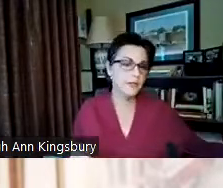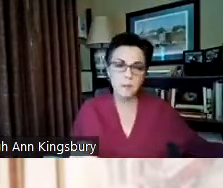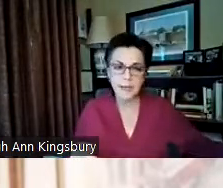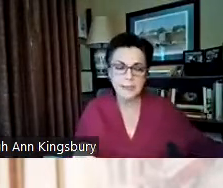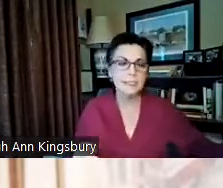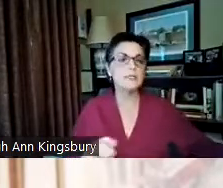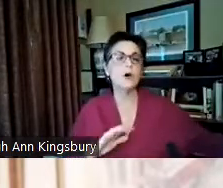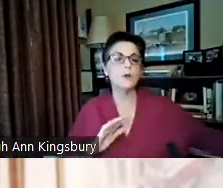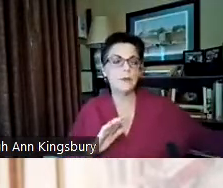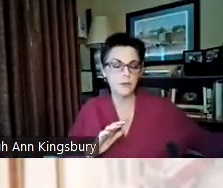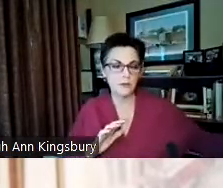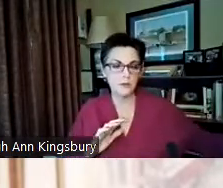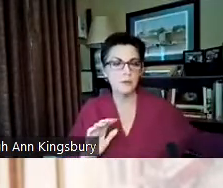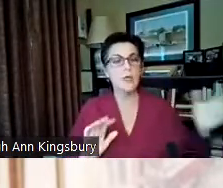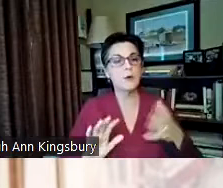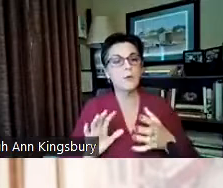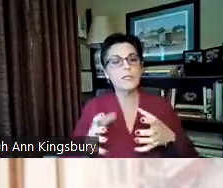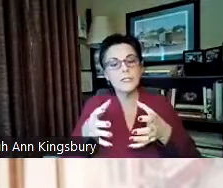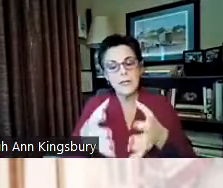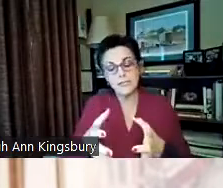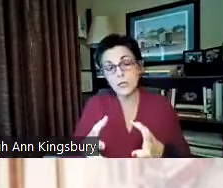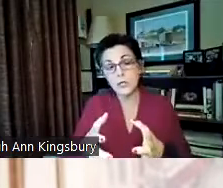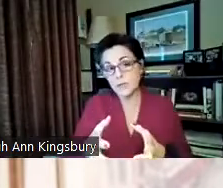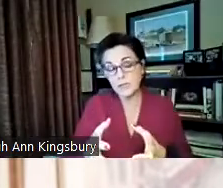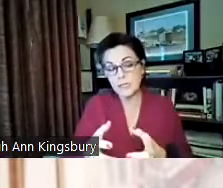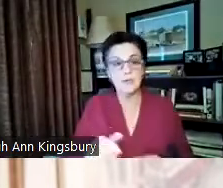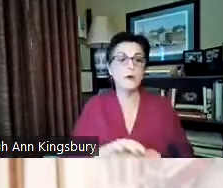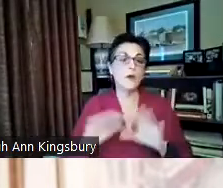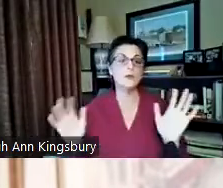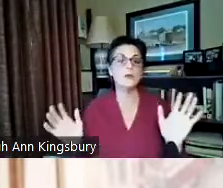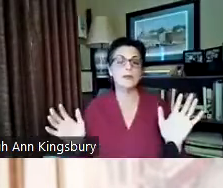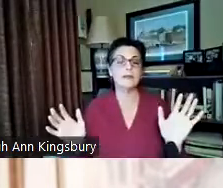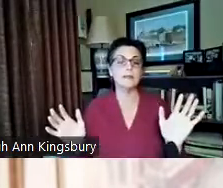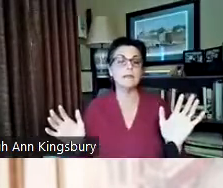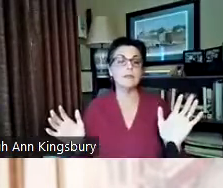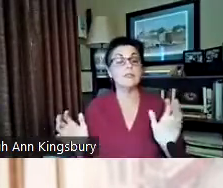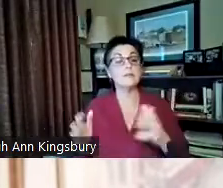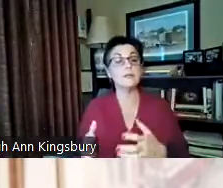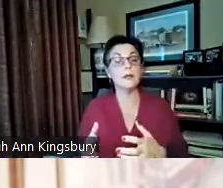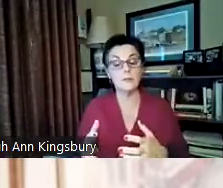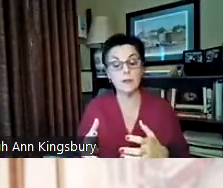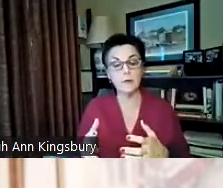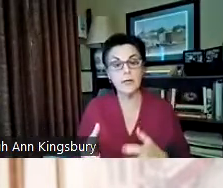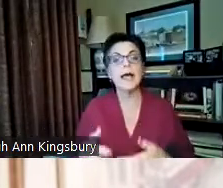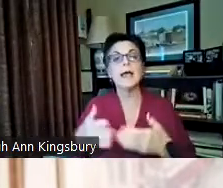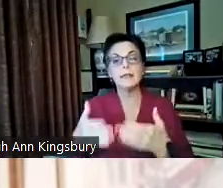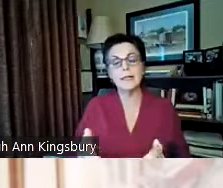needle biopsy is a whole nother level. But but we should not start from the place of Oh, no, you can't make that decision we should be starting from. Let's